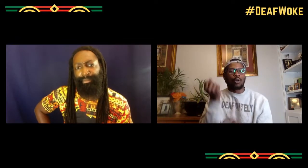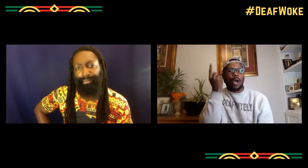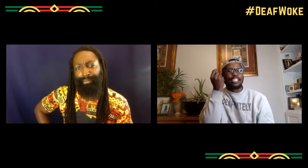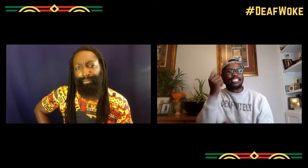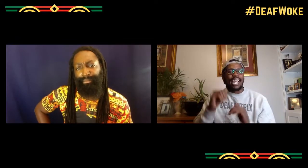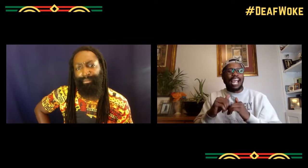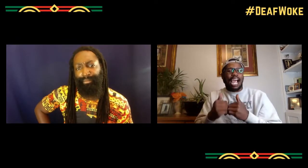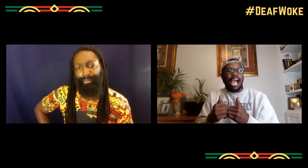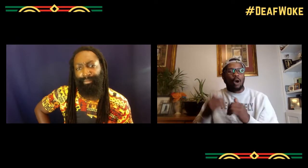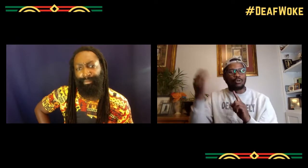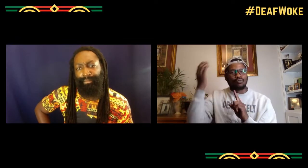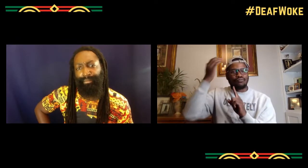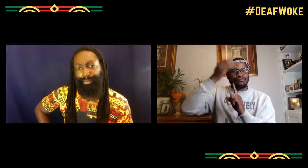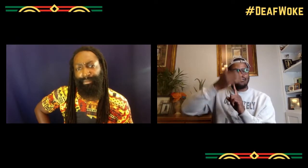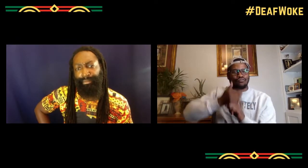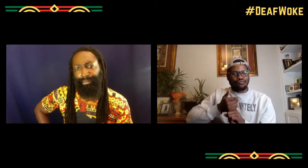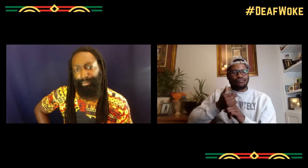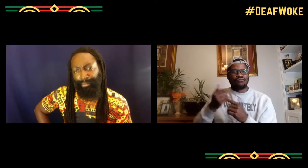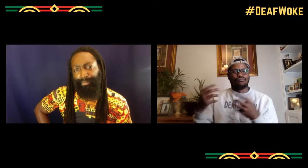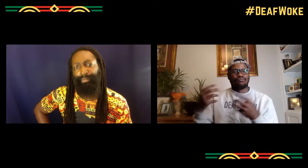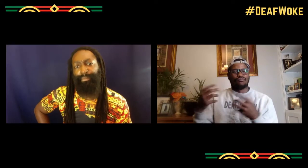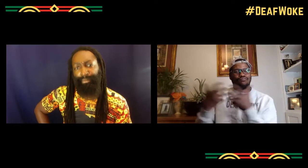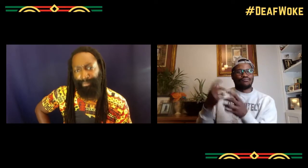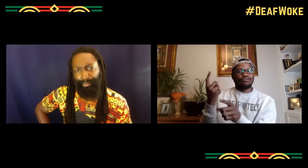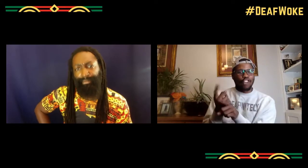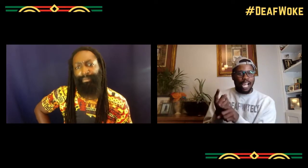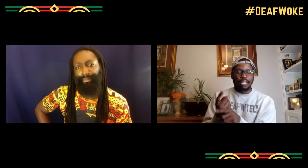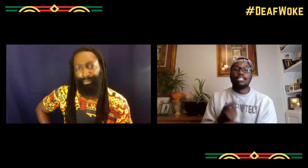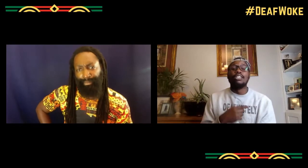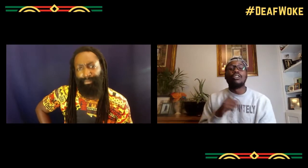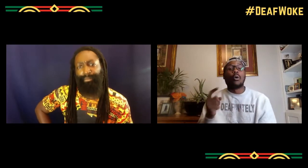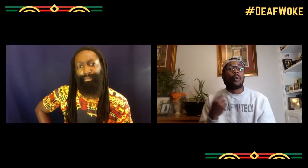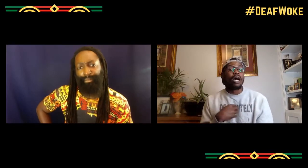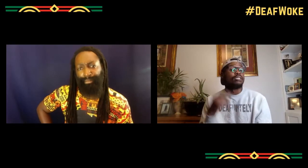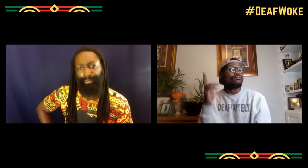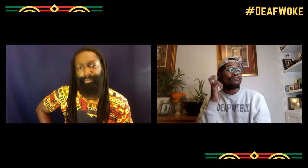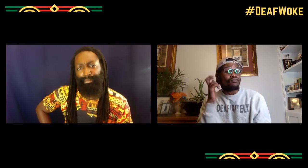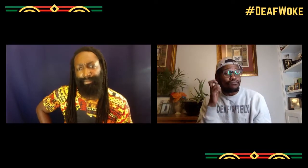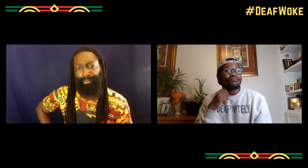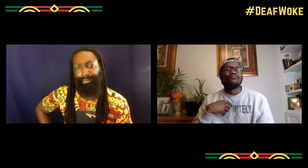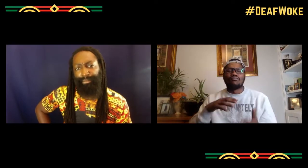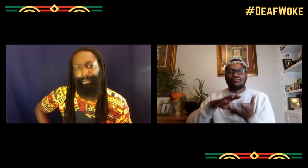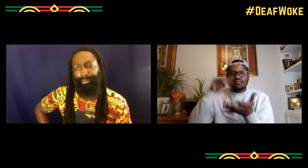So, you know, I try to really understand and try to embody the artist.